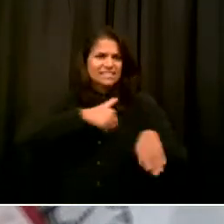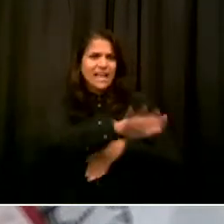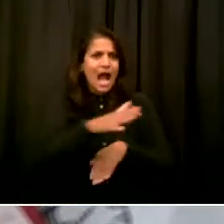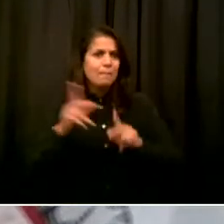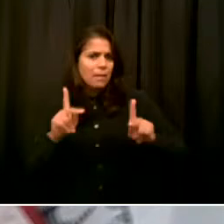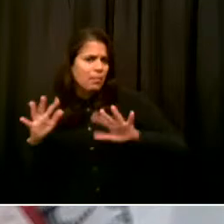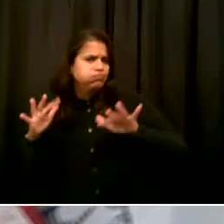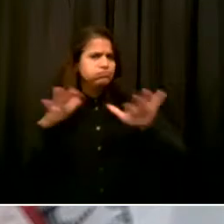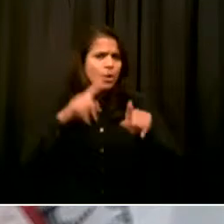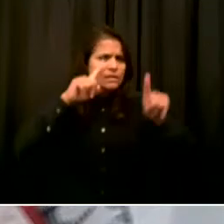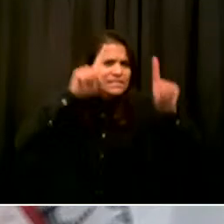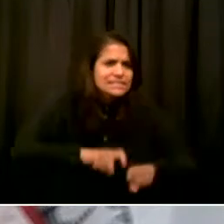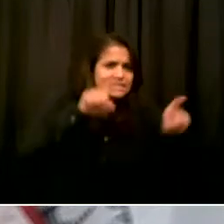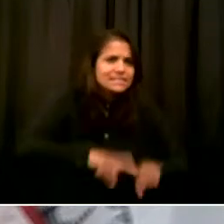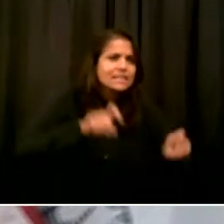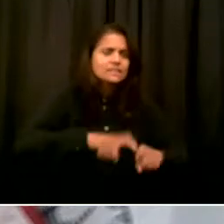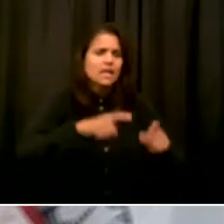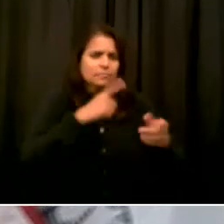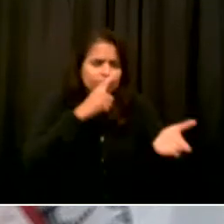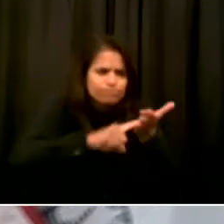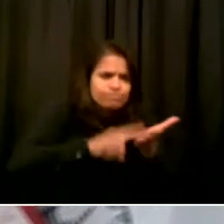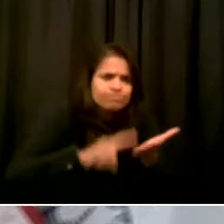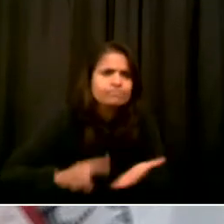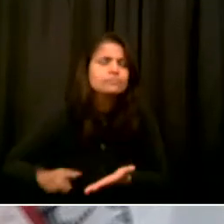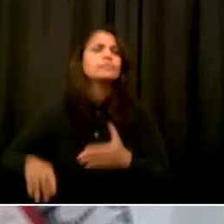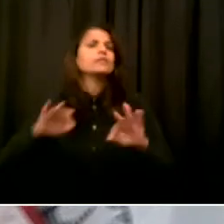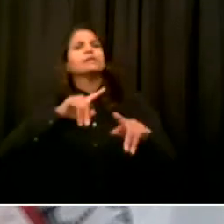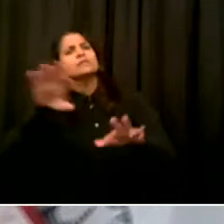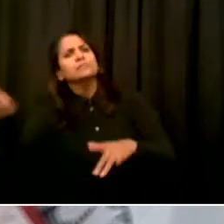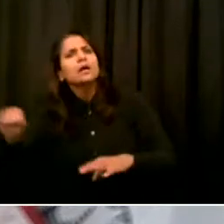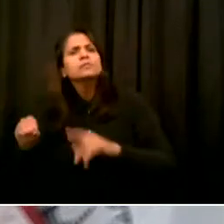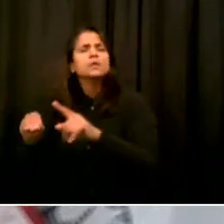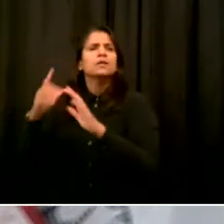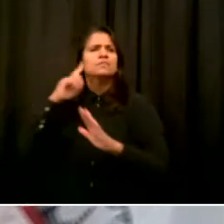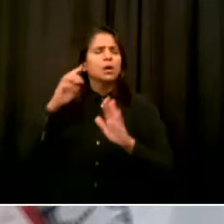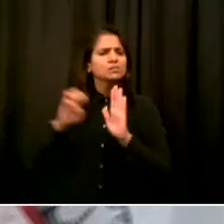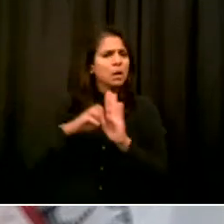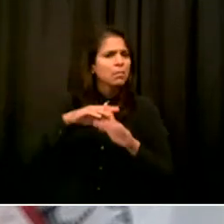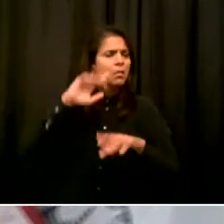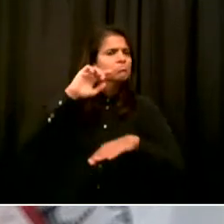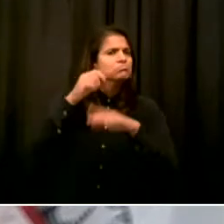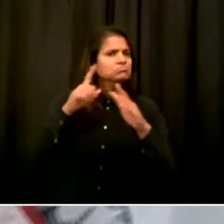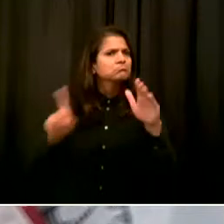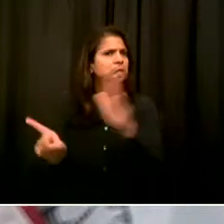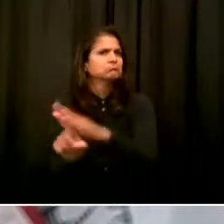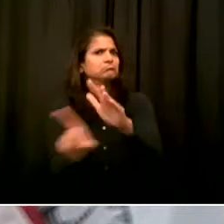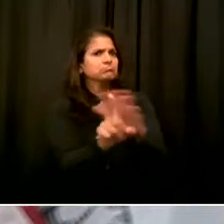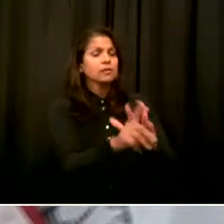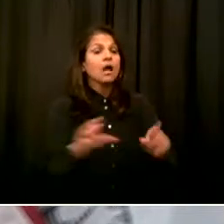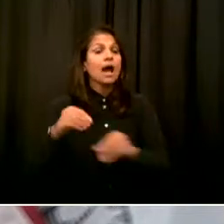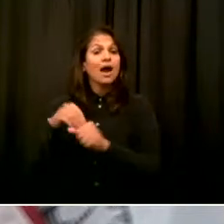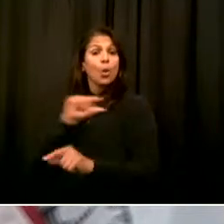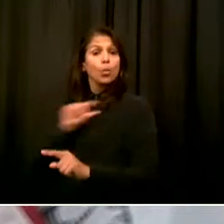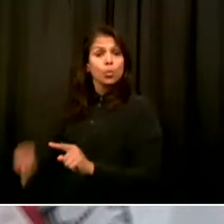THE END OF THE SUMMM ERWHWHE ERW HAD A PROBLEM. WE DIID INTEEIVN TESTING AND INTENSIVE OUTREACH